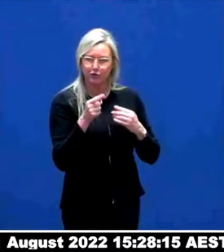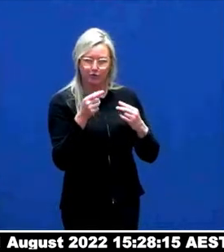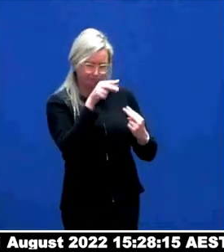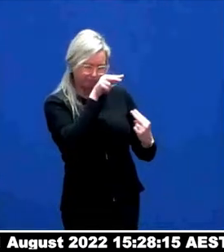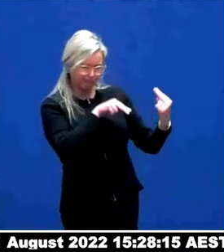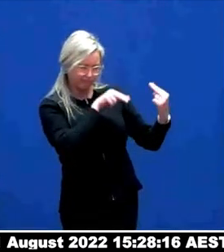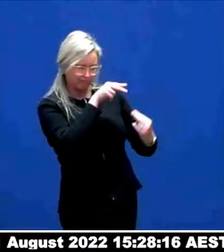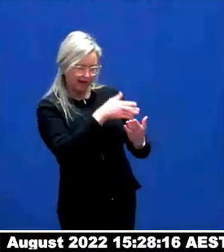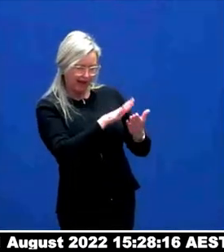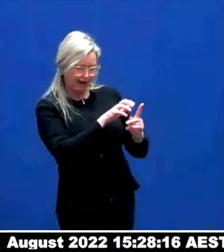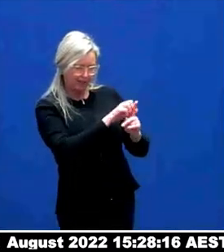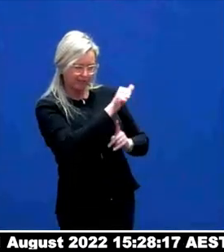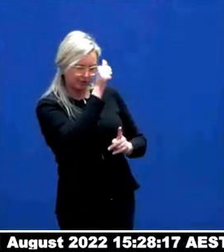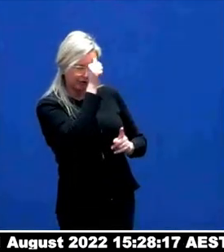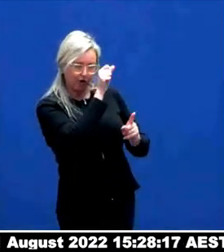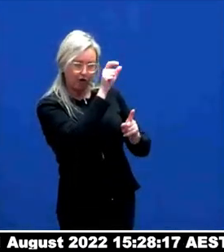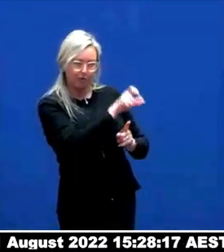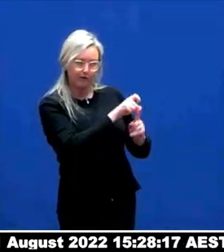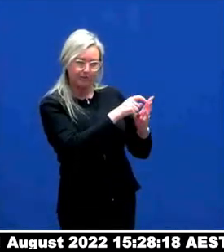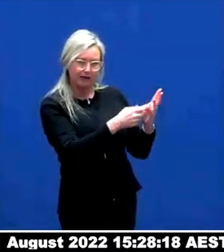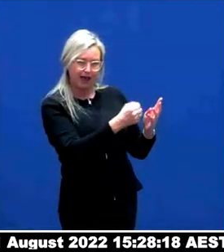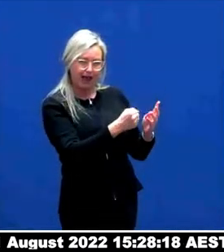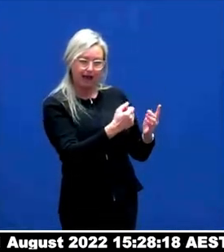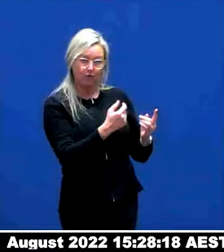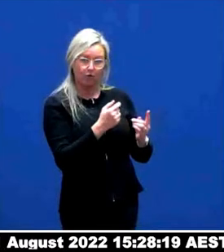identify yourself in that way, but I think you've told me that that's something you've